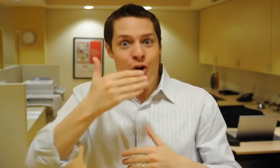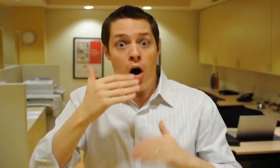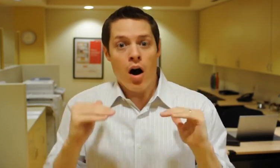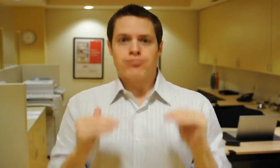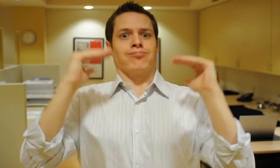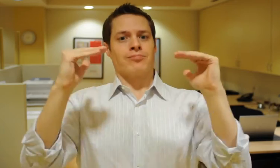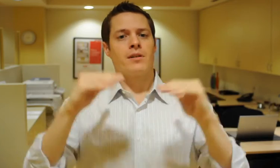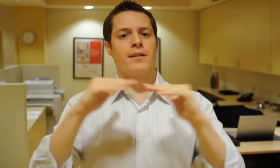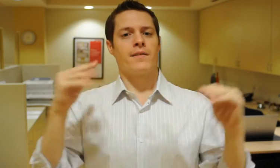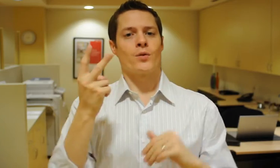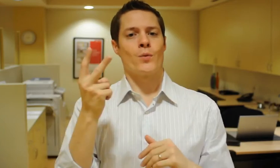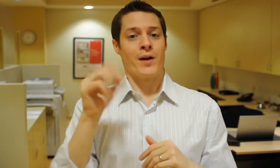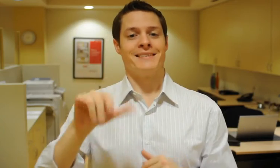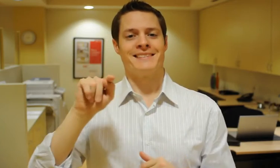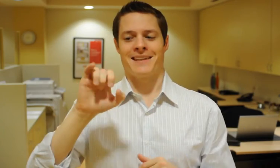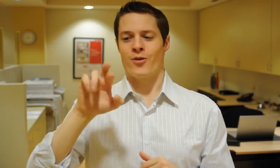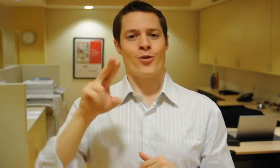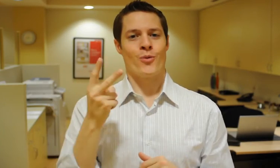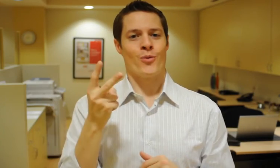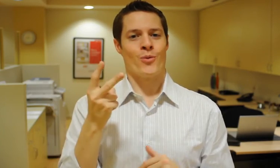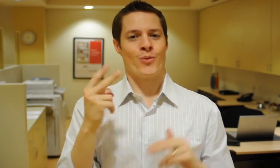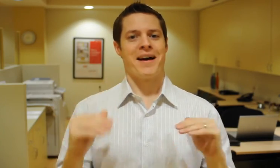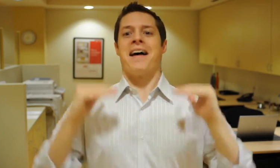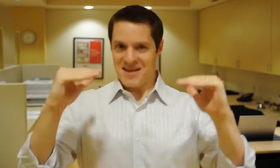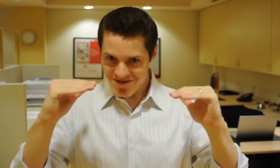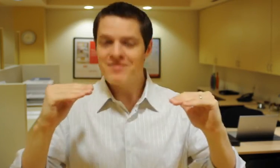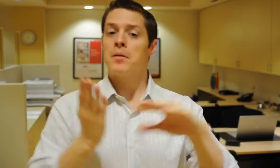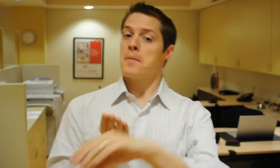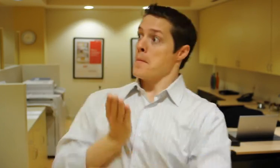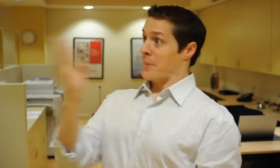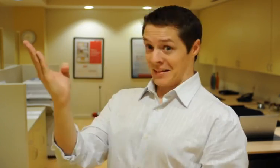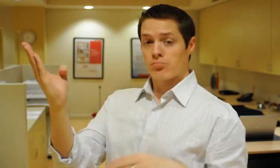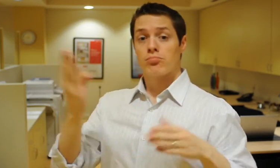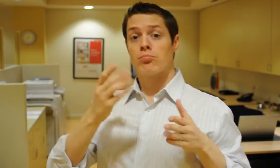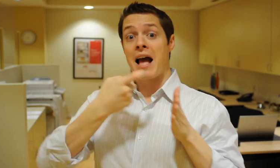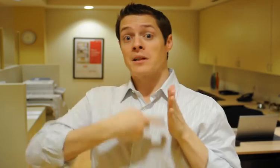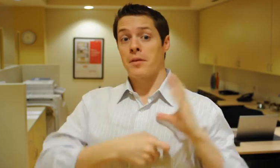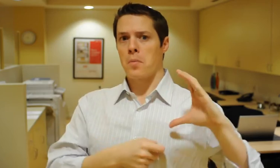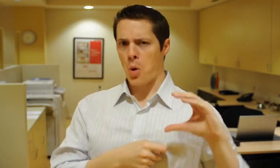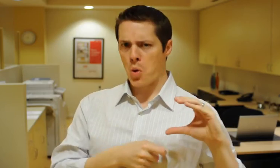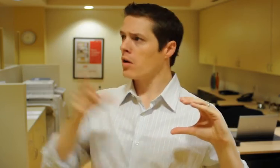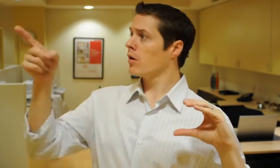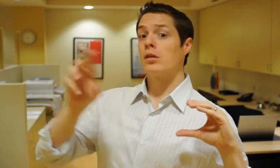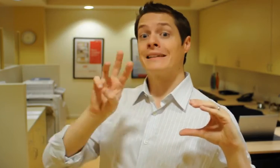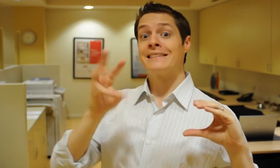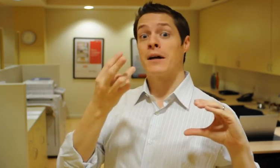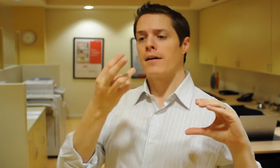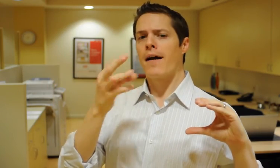Move into a different bracket, or Tier Two. They have greater efficiencies so their expenses are relatively lower.